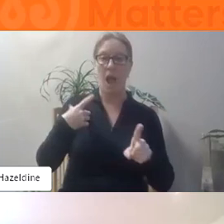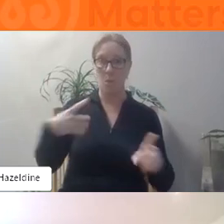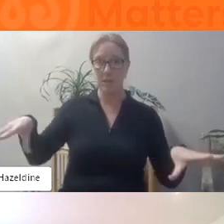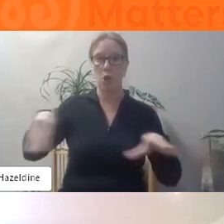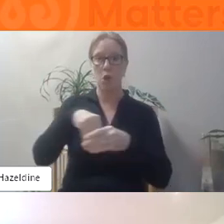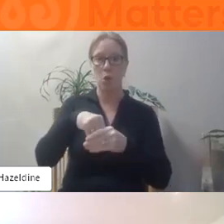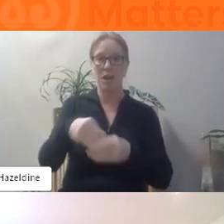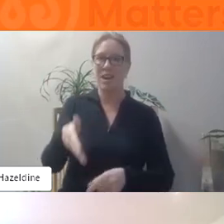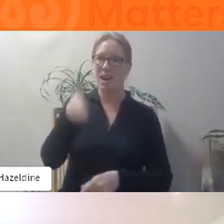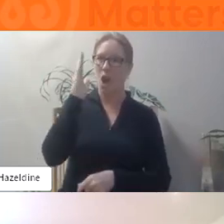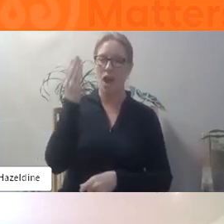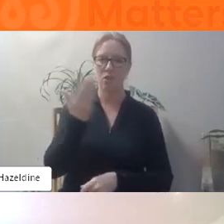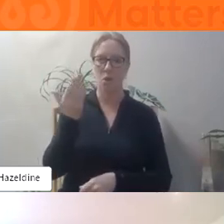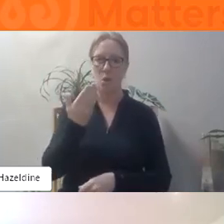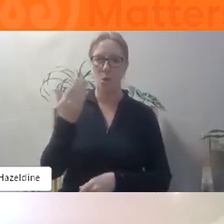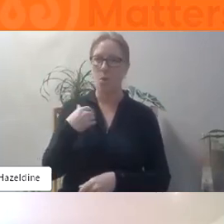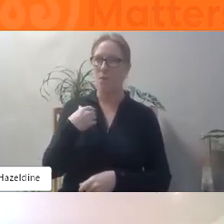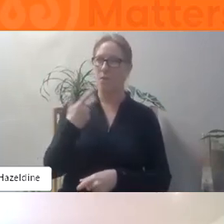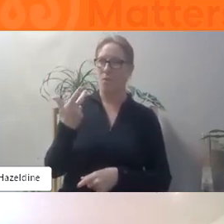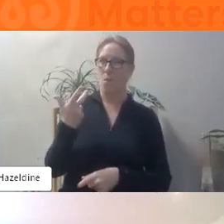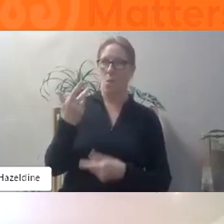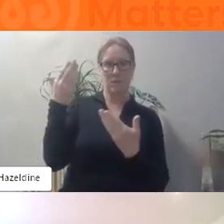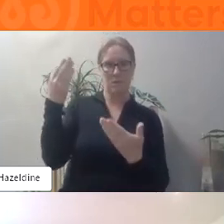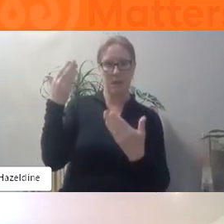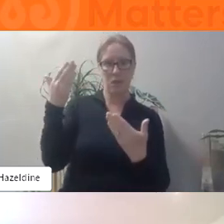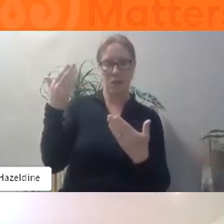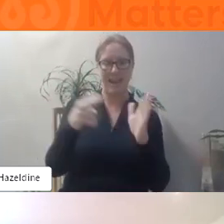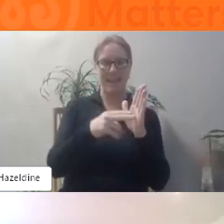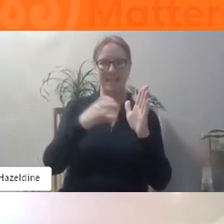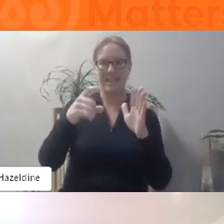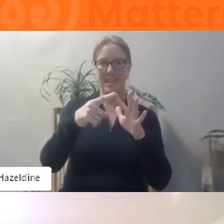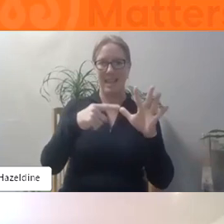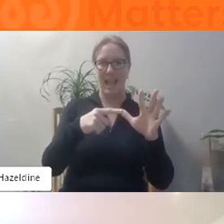In high school the speech was a formal NCEA assessment. A key part